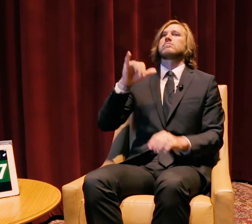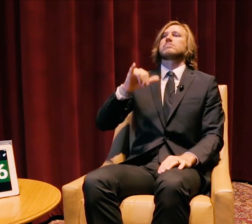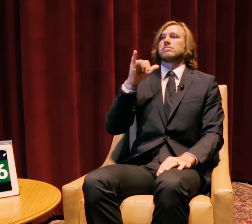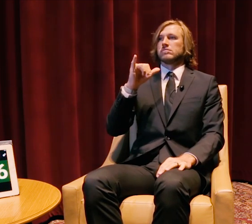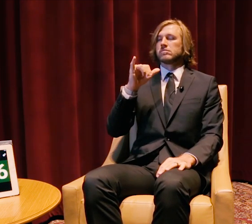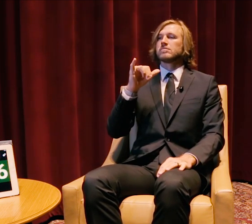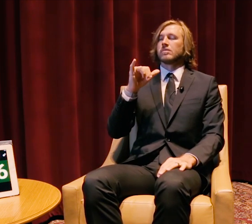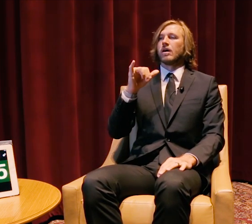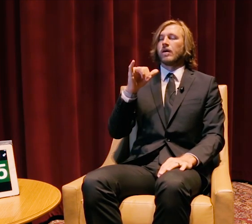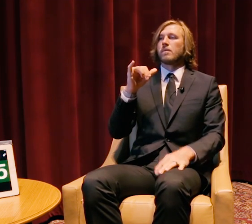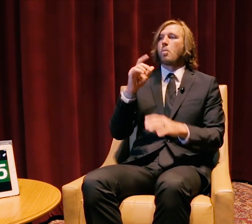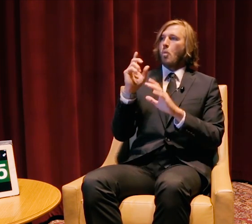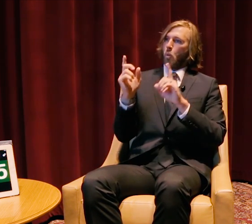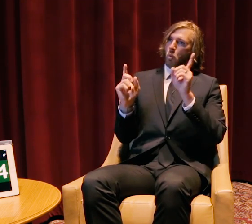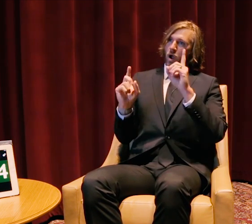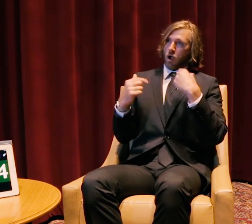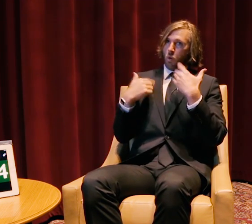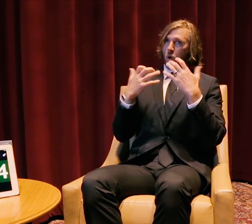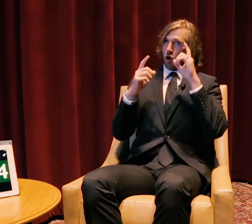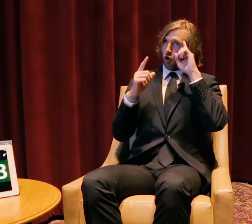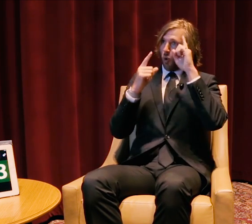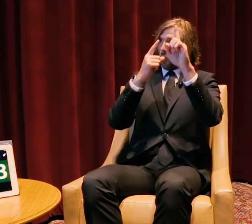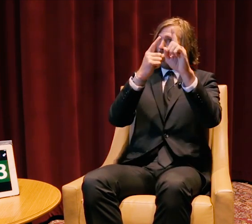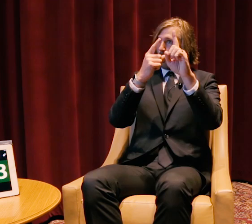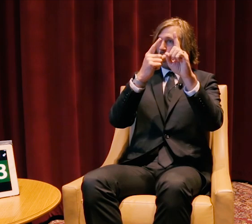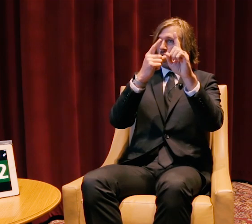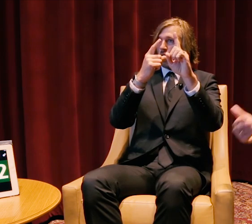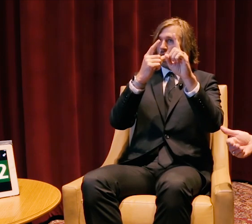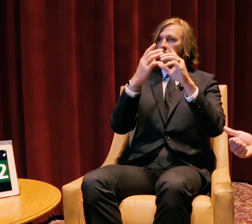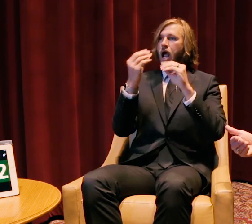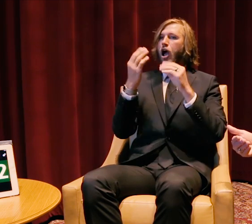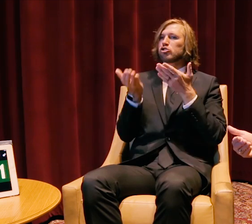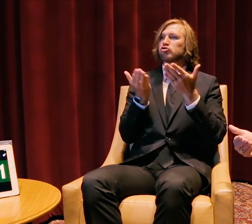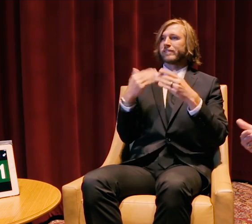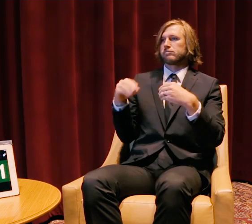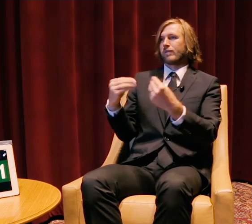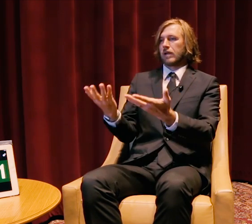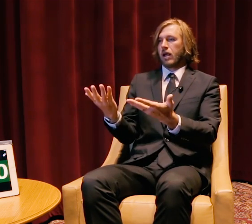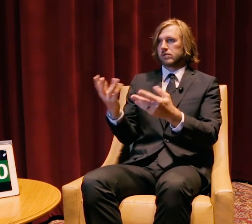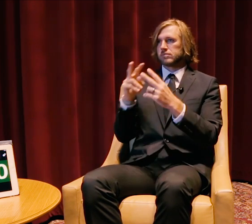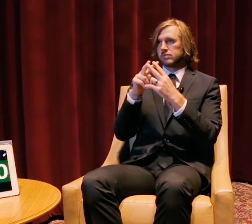on where we wanted to go and the services that we wanted to provide.